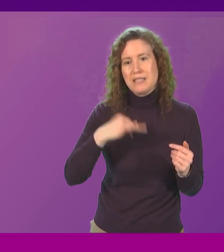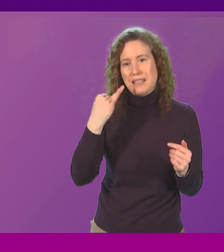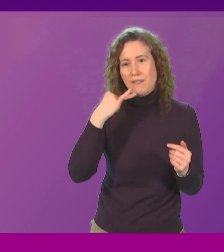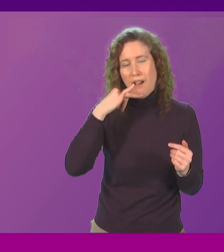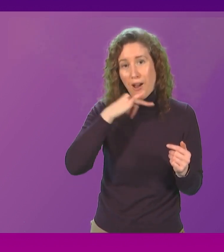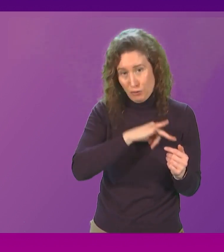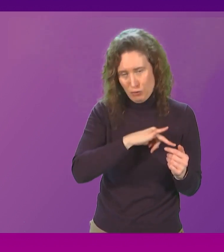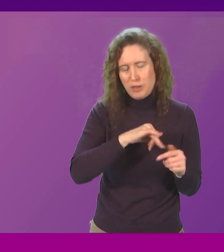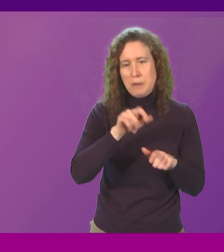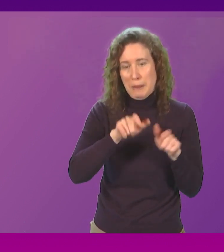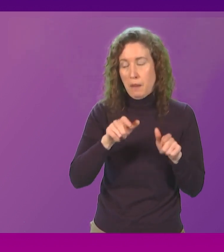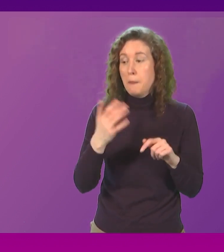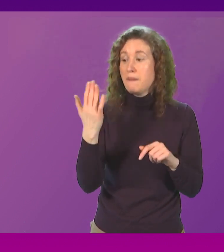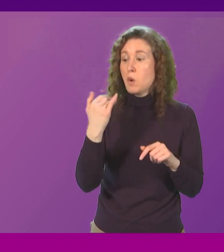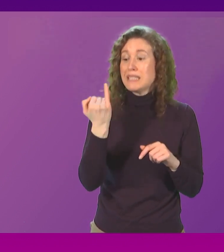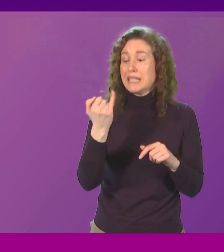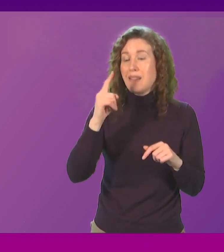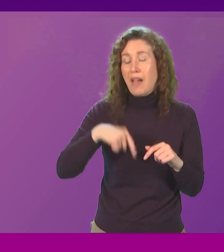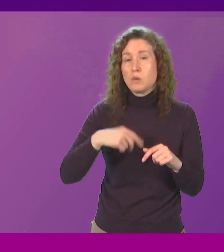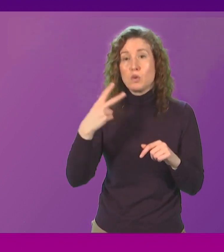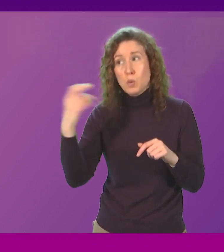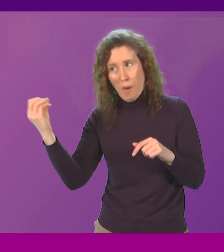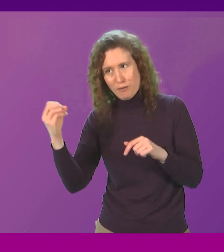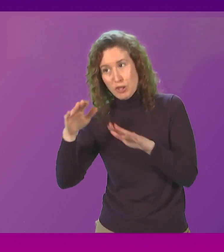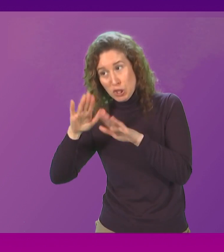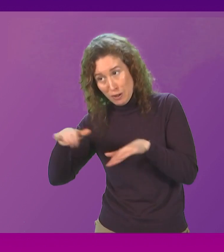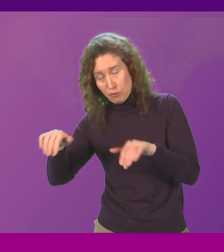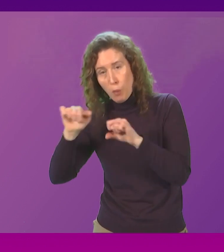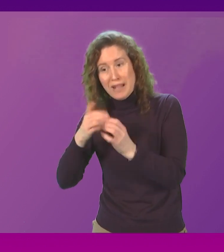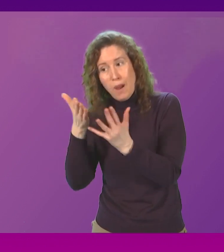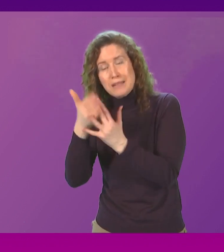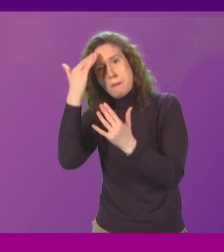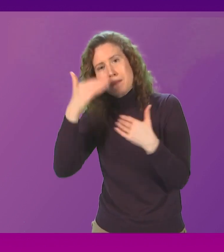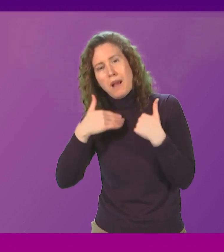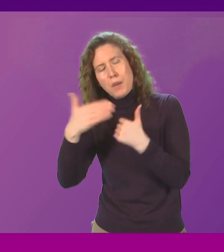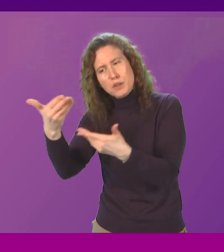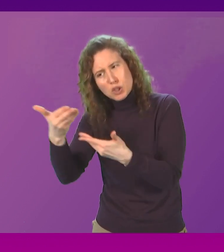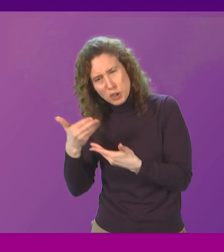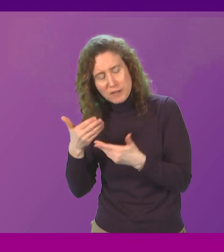Some 6,200 children were waiting for access to mental health services; now the figure